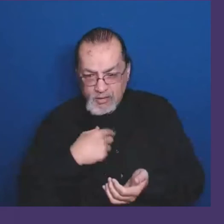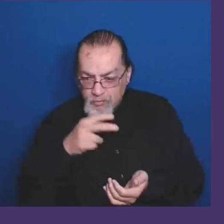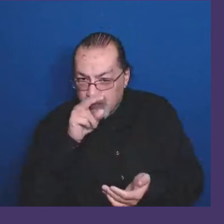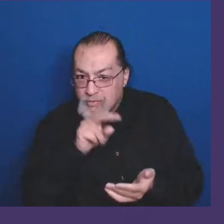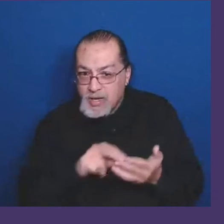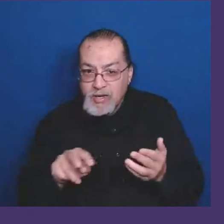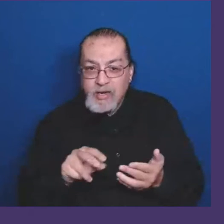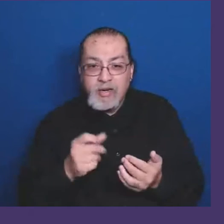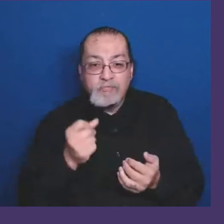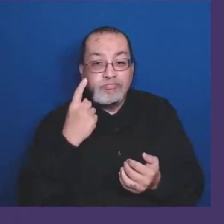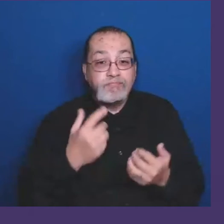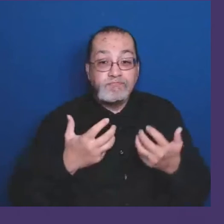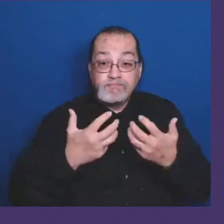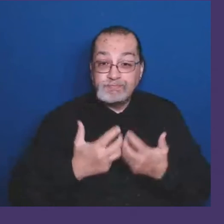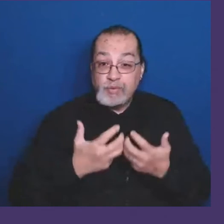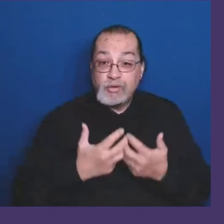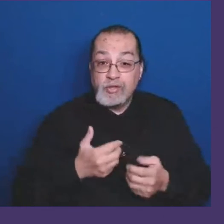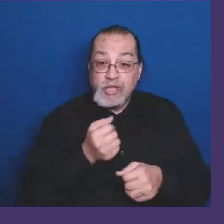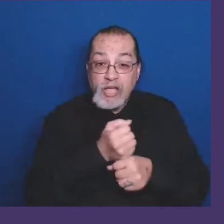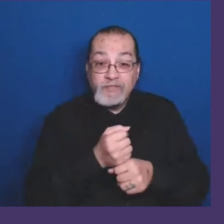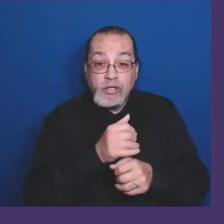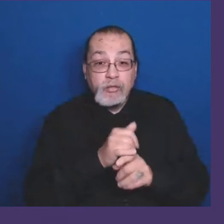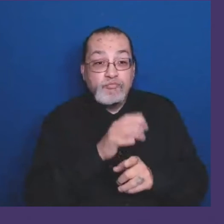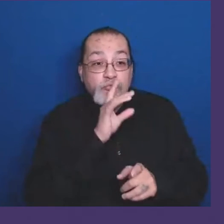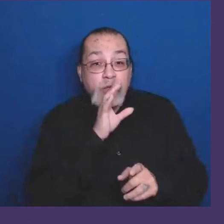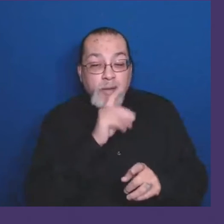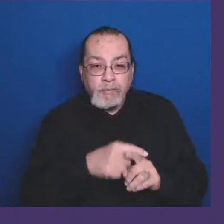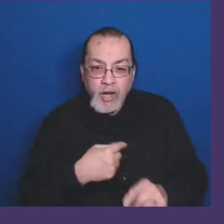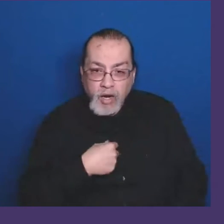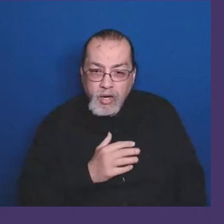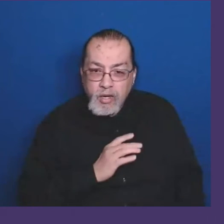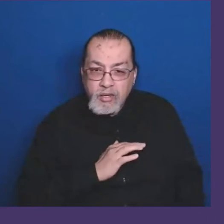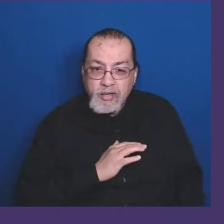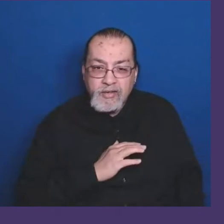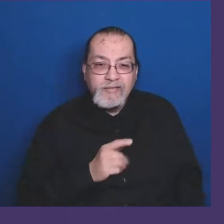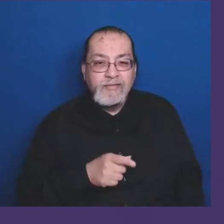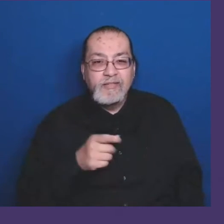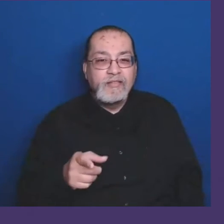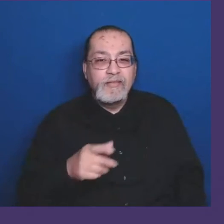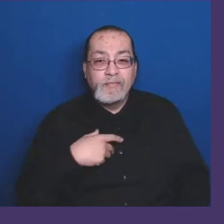Our accessible solutions go above and beyond the minimum design requirements set